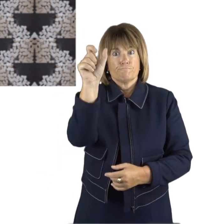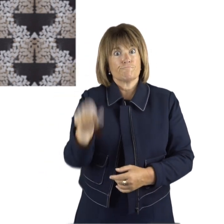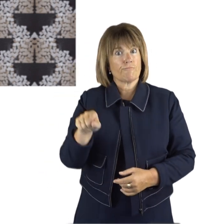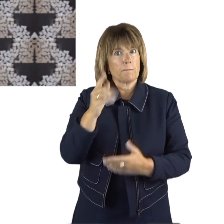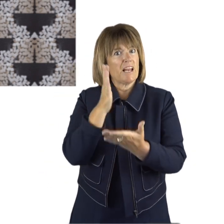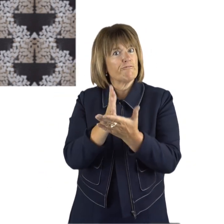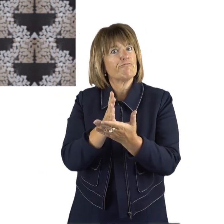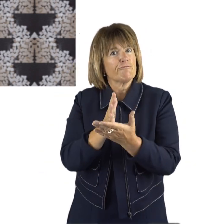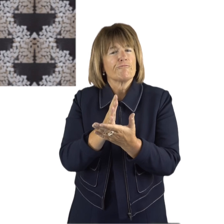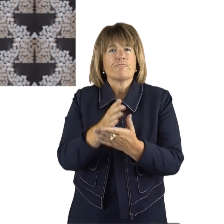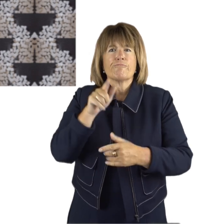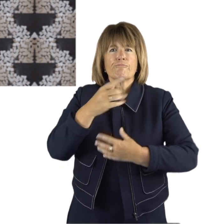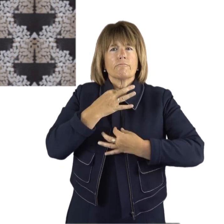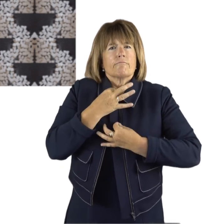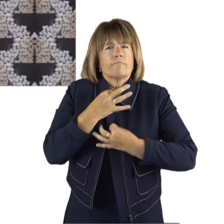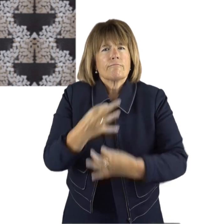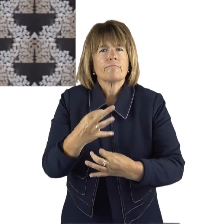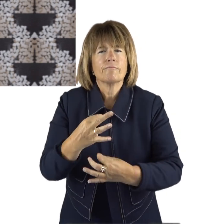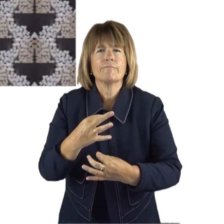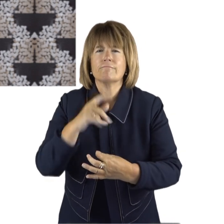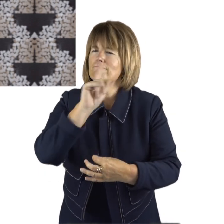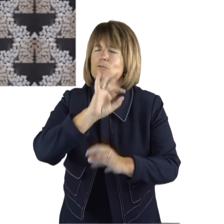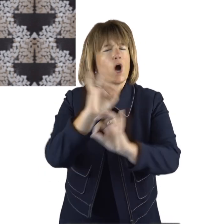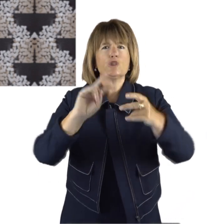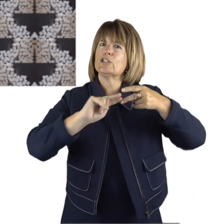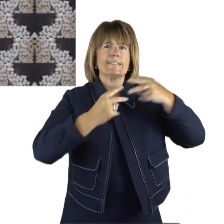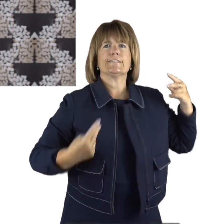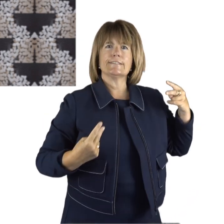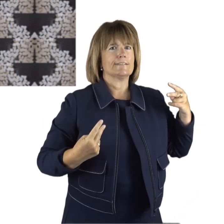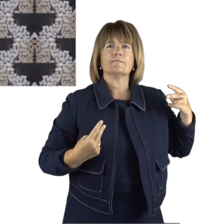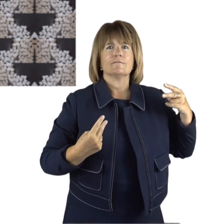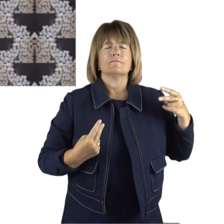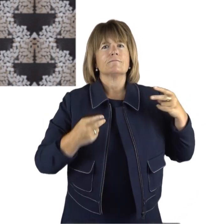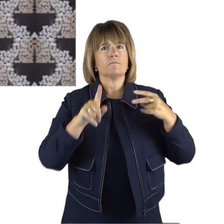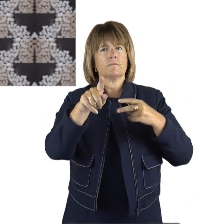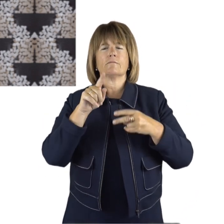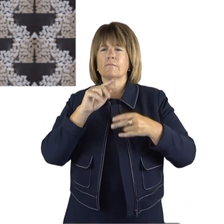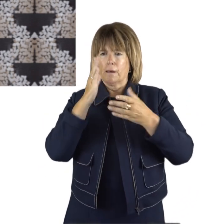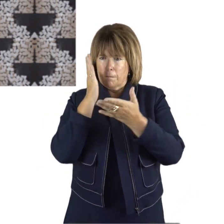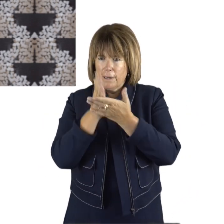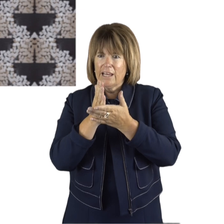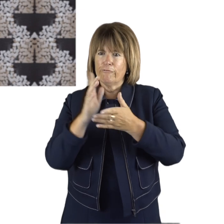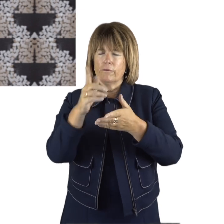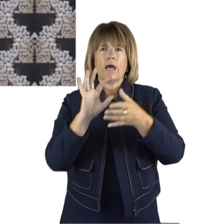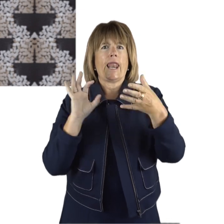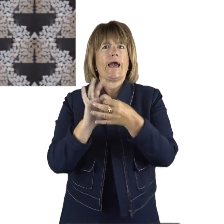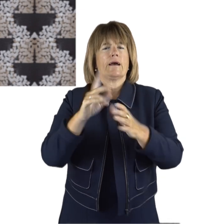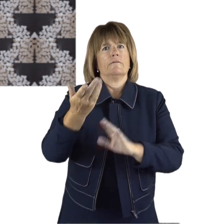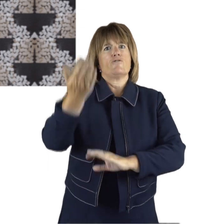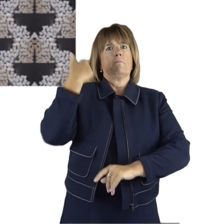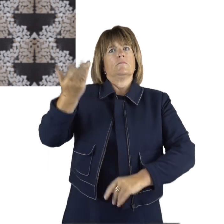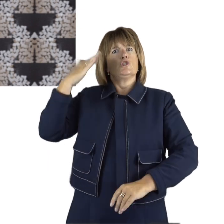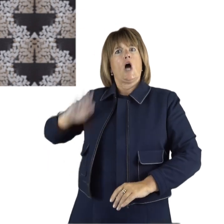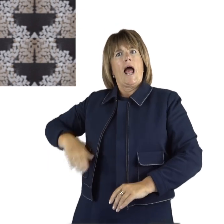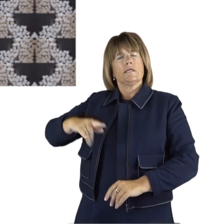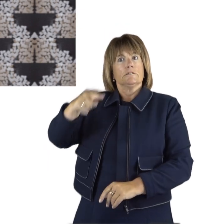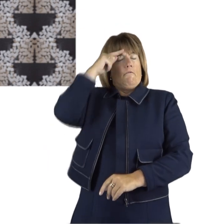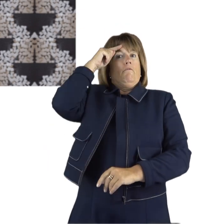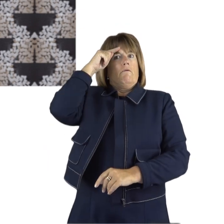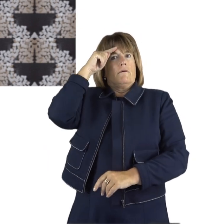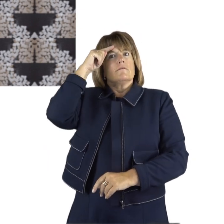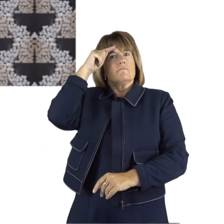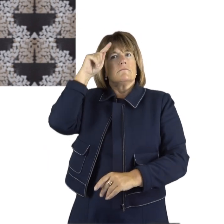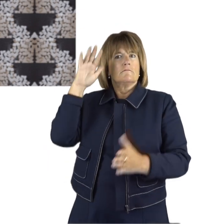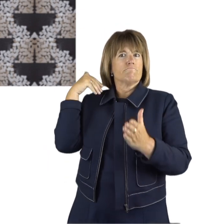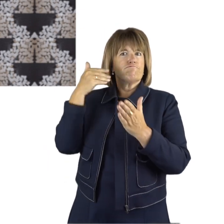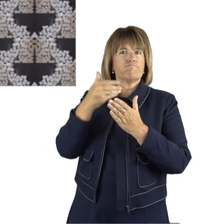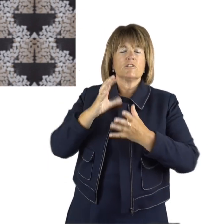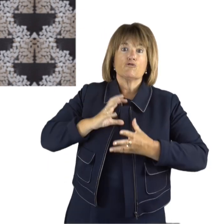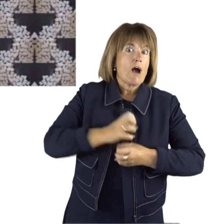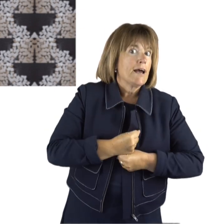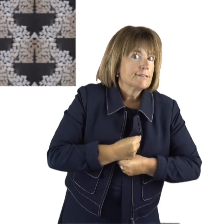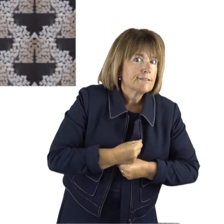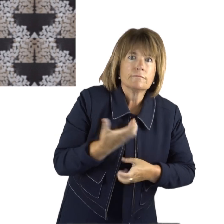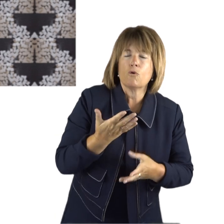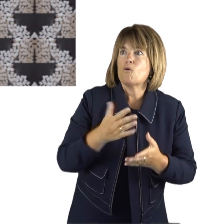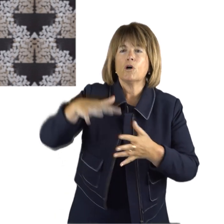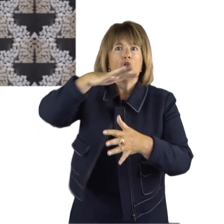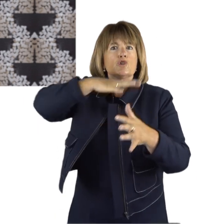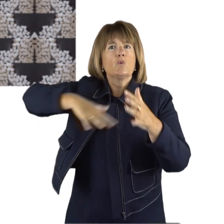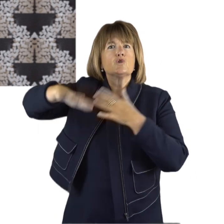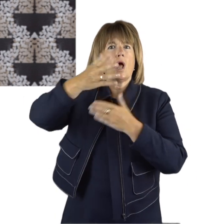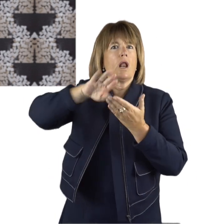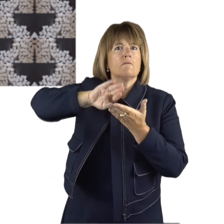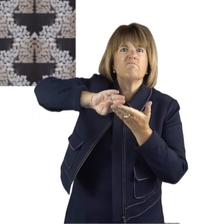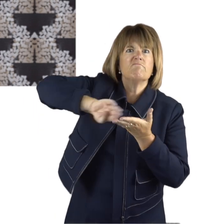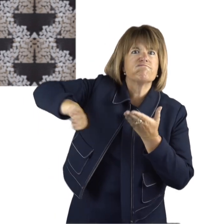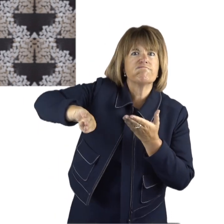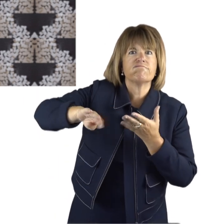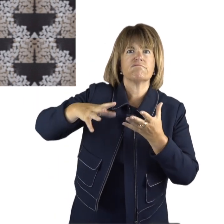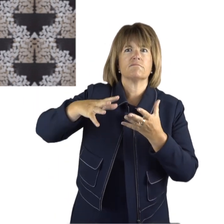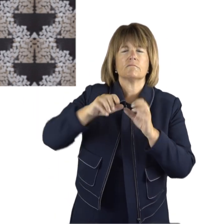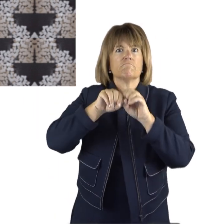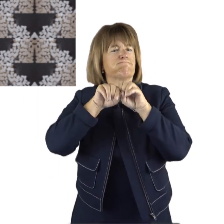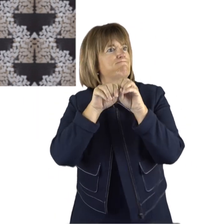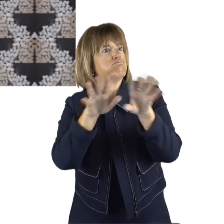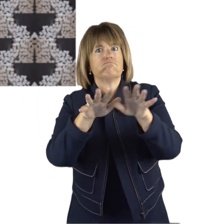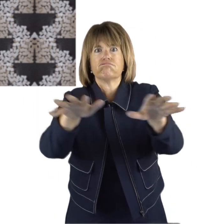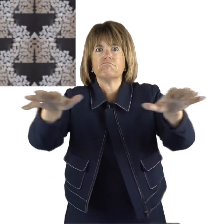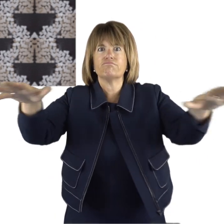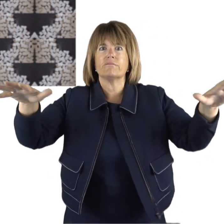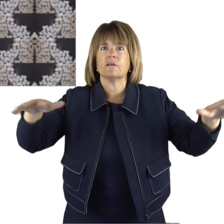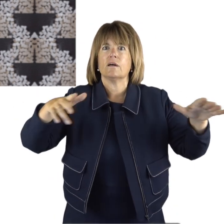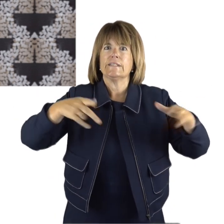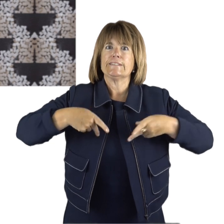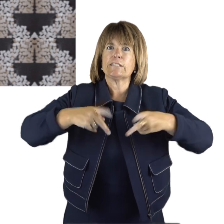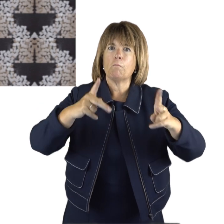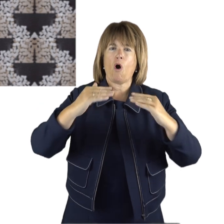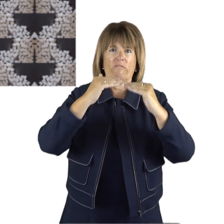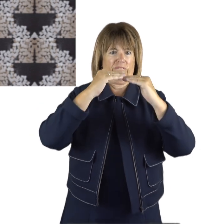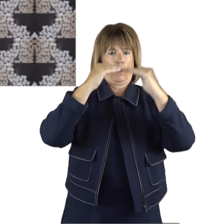Gabor believes that the source of addiction is not to be found in genes, but in childhood trauma, and in stress and social dislocation